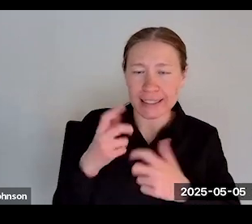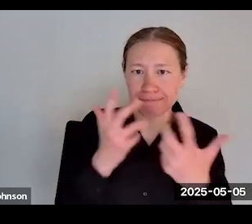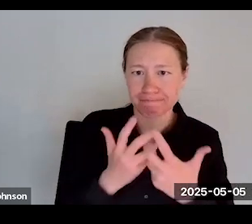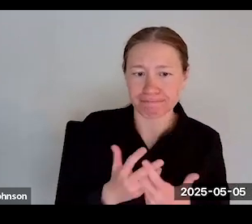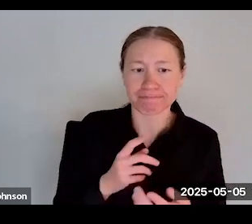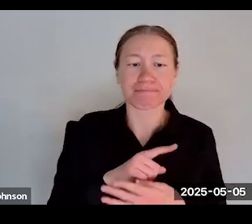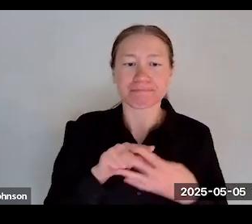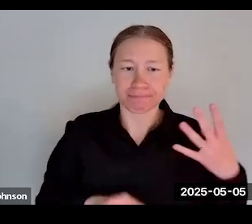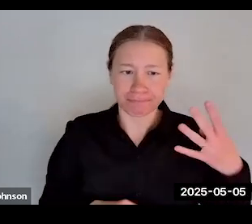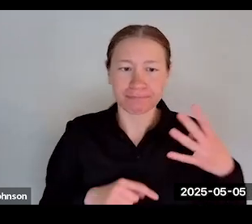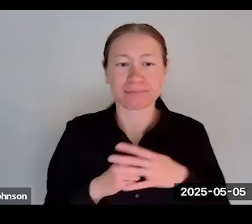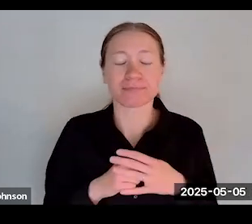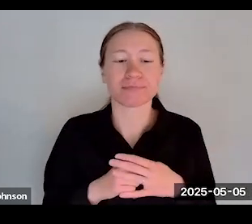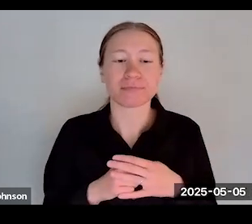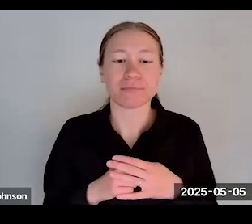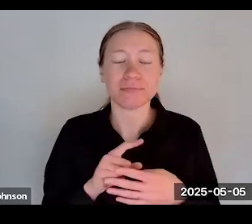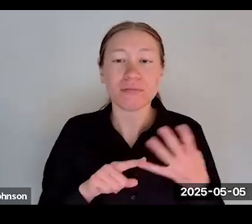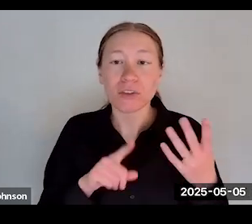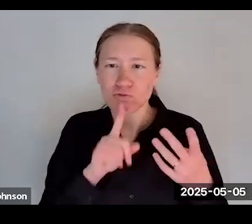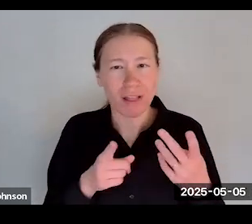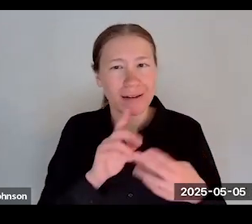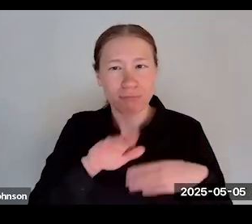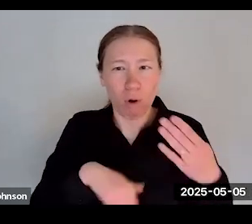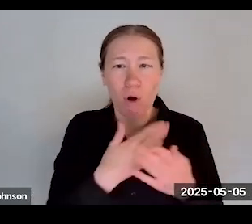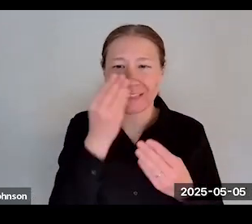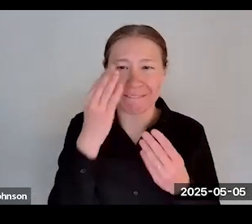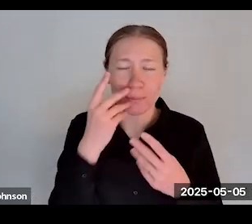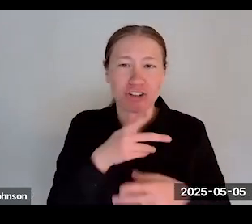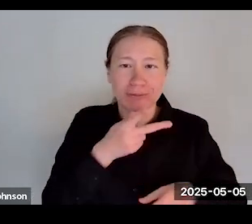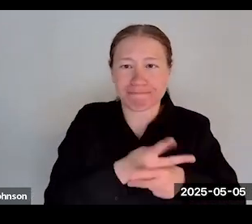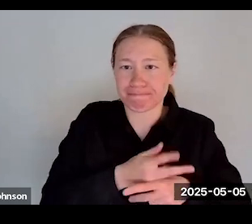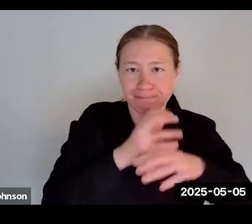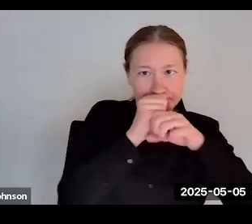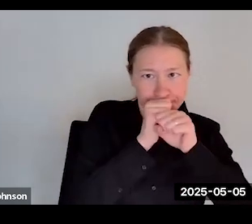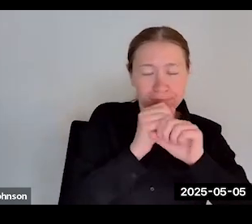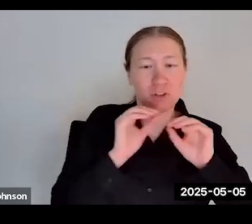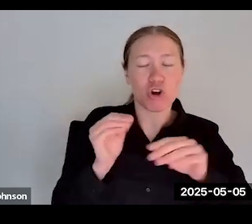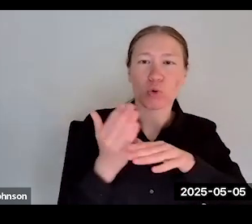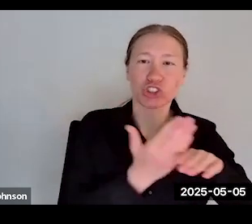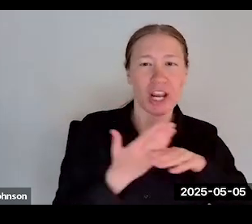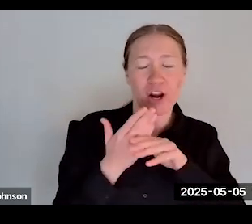symptoms or personal information is kept confidential, meaning it's not shared without an explicit need to know.